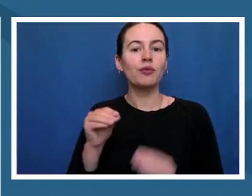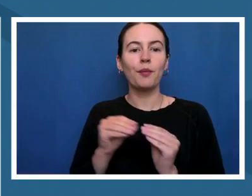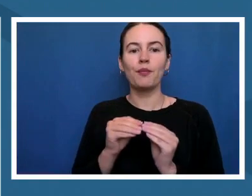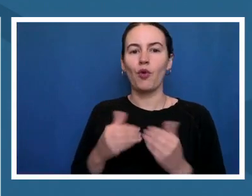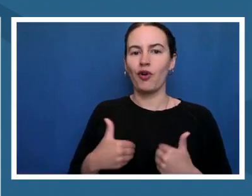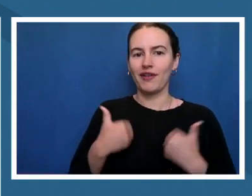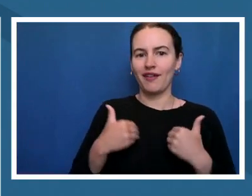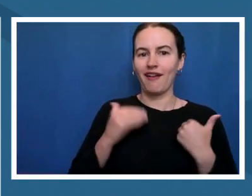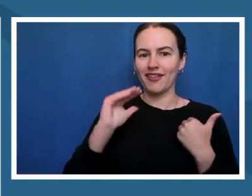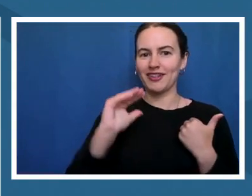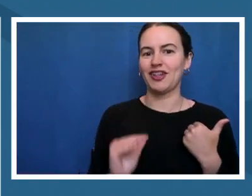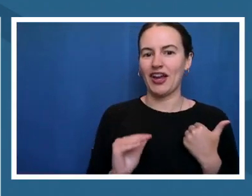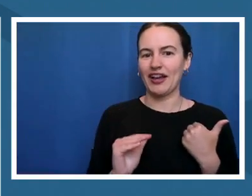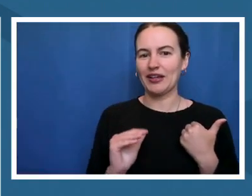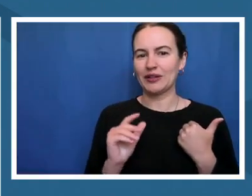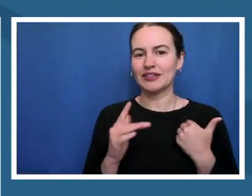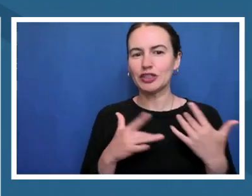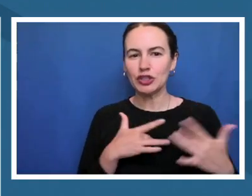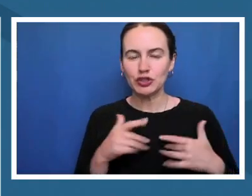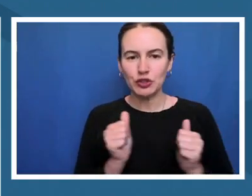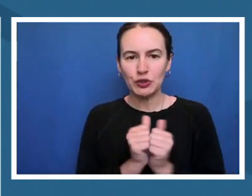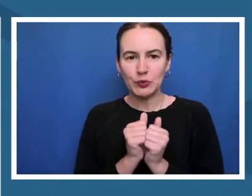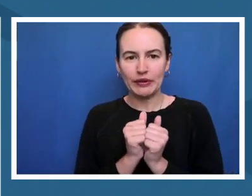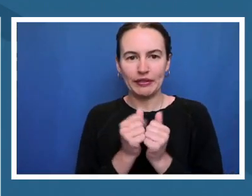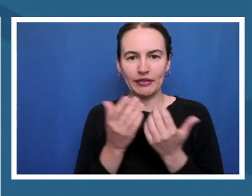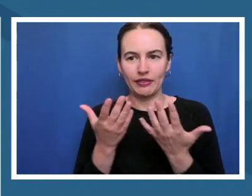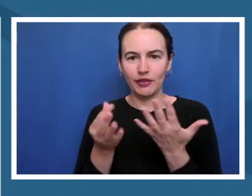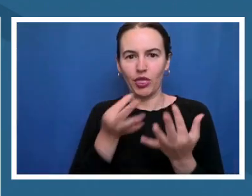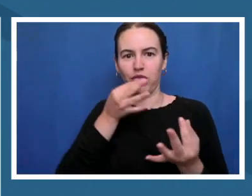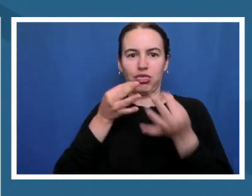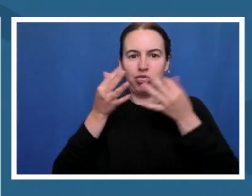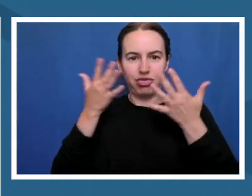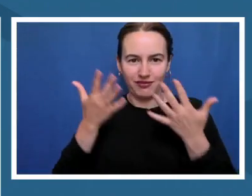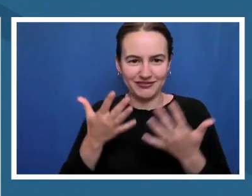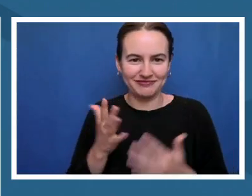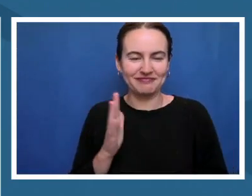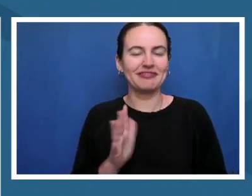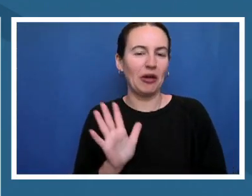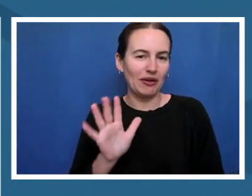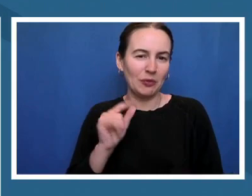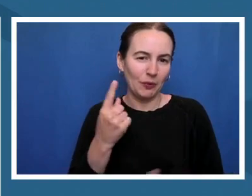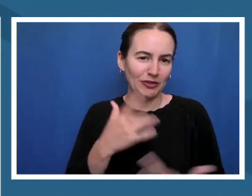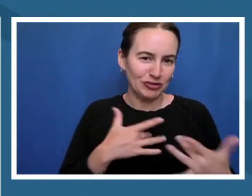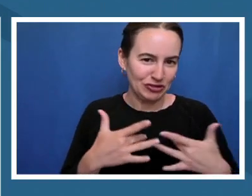about them putting things in their mouths but i mean really this is